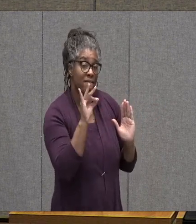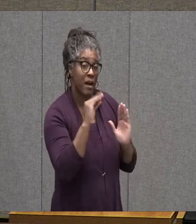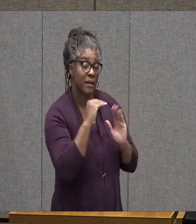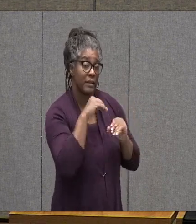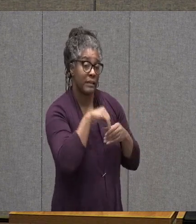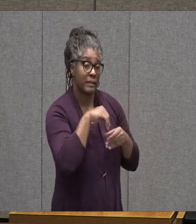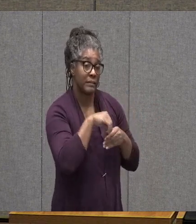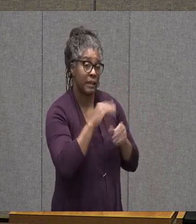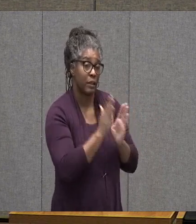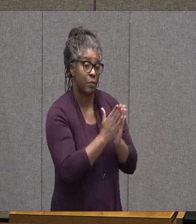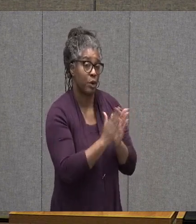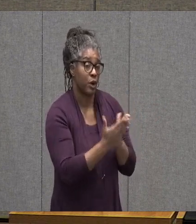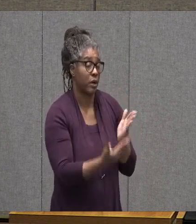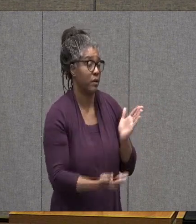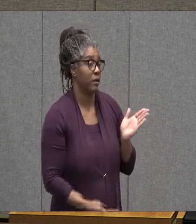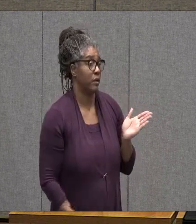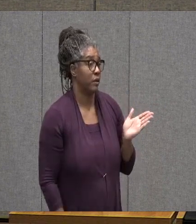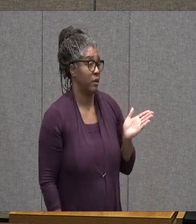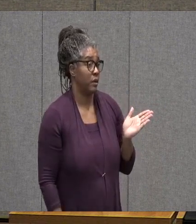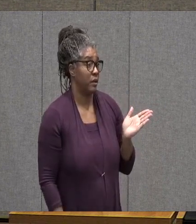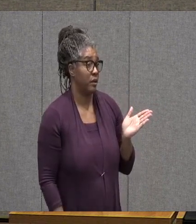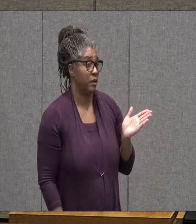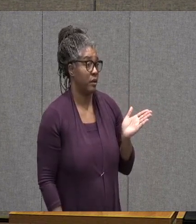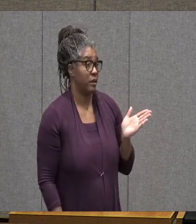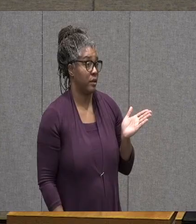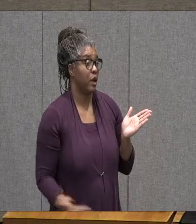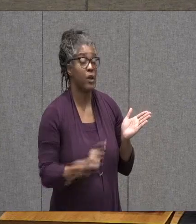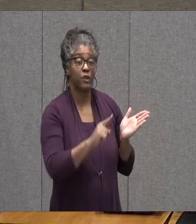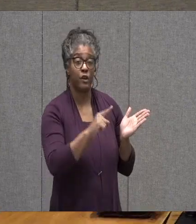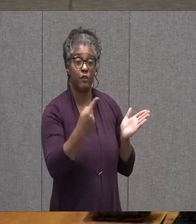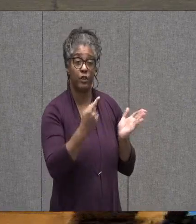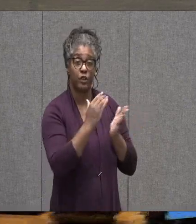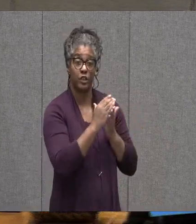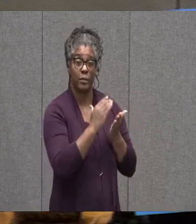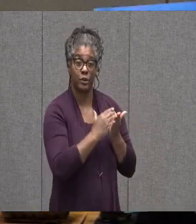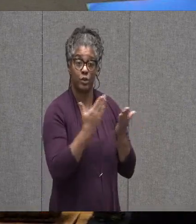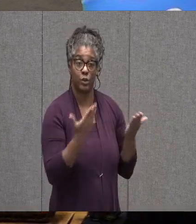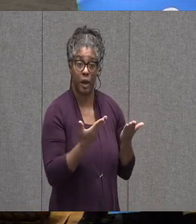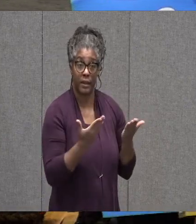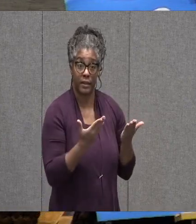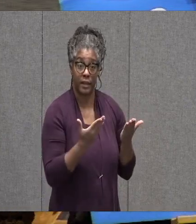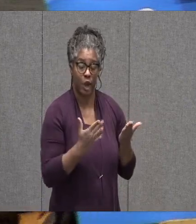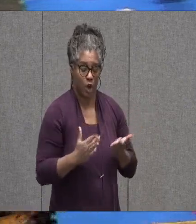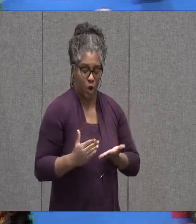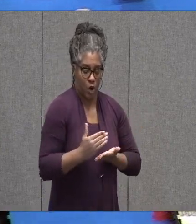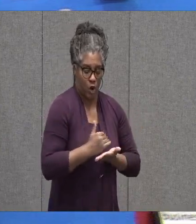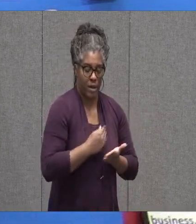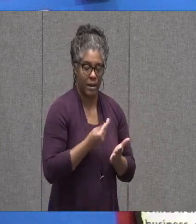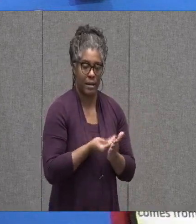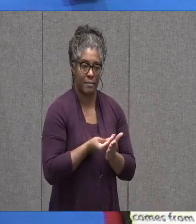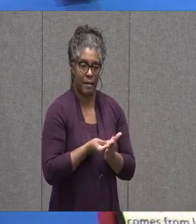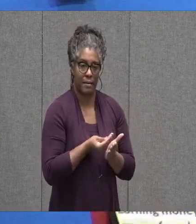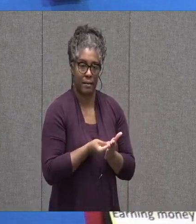So, our first chapter is on earning money, and it tells us what page that starts on, page four.